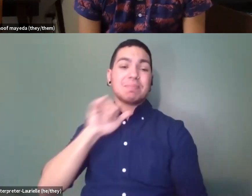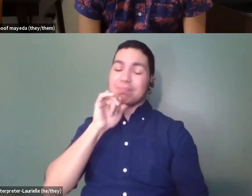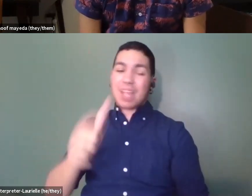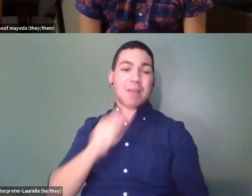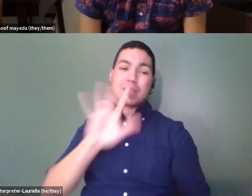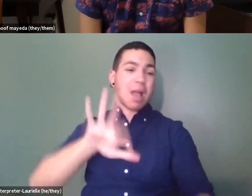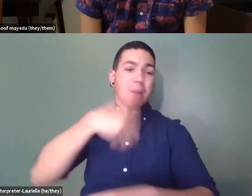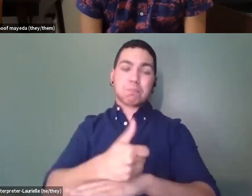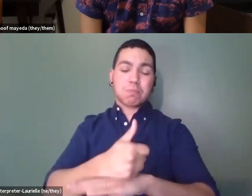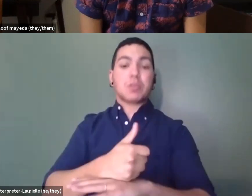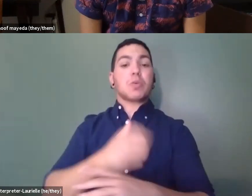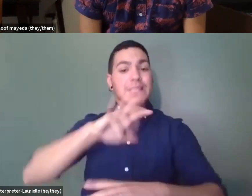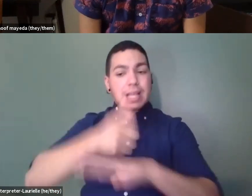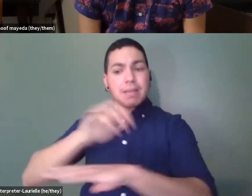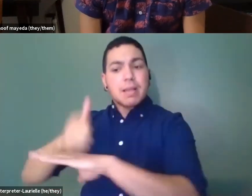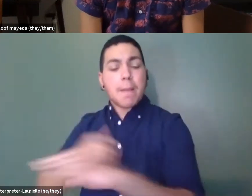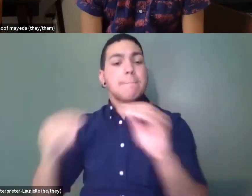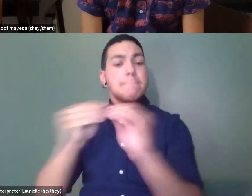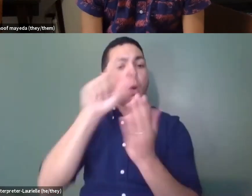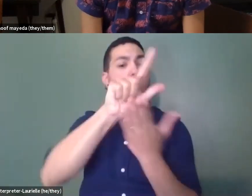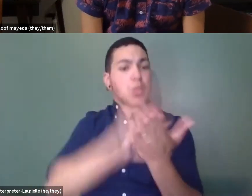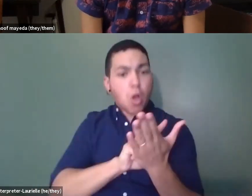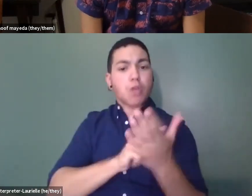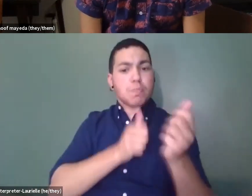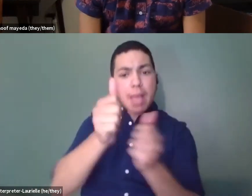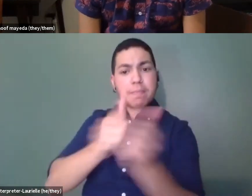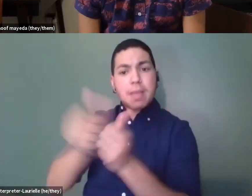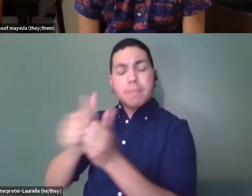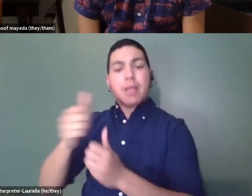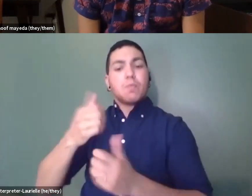organizations? You know, I think the truth is if any of us had a successful